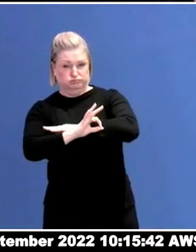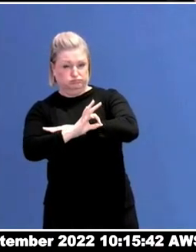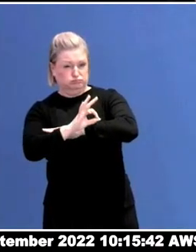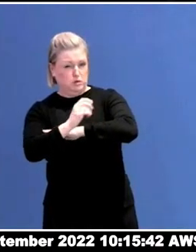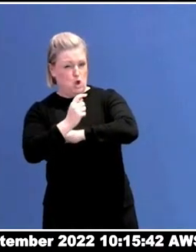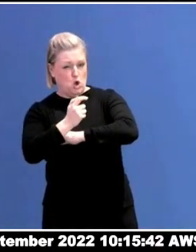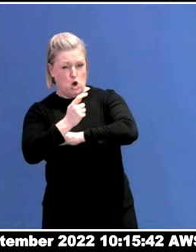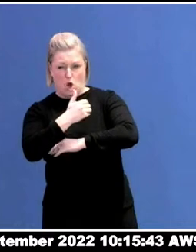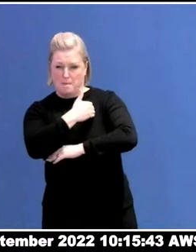That's correct.